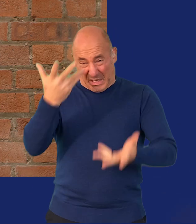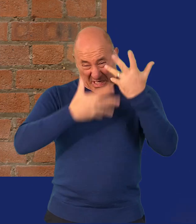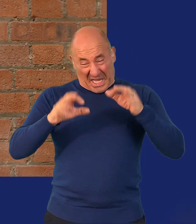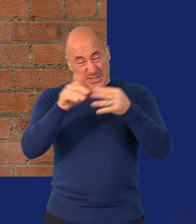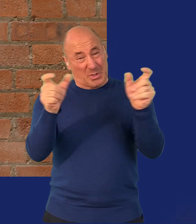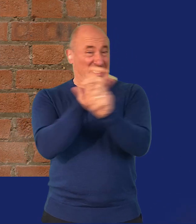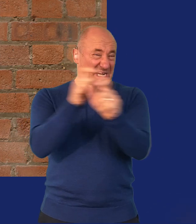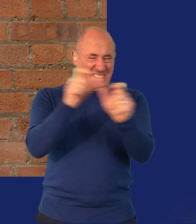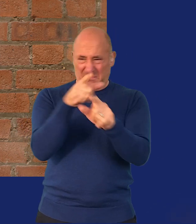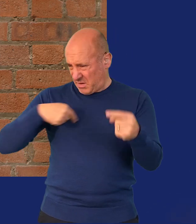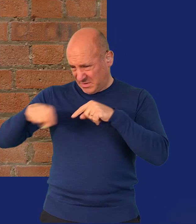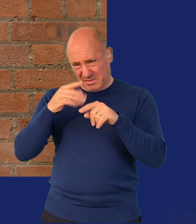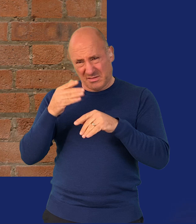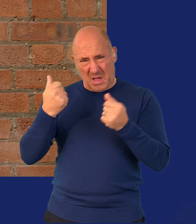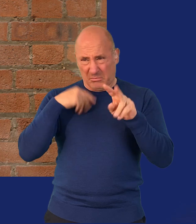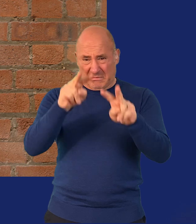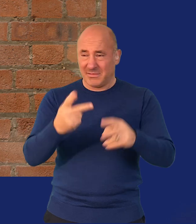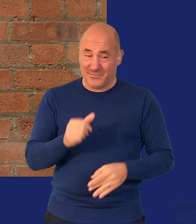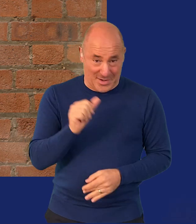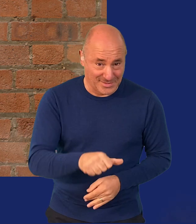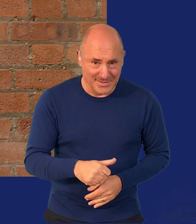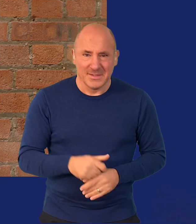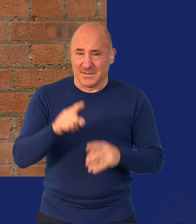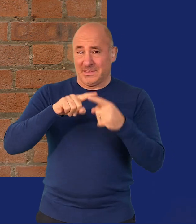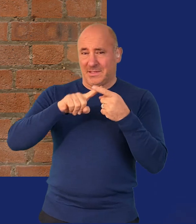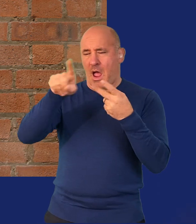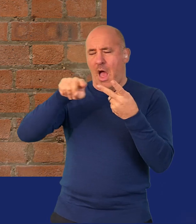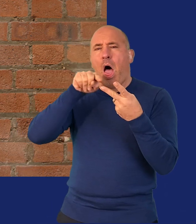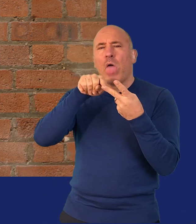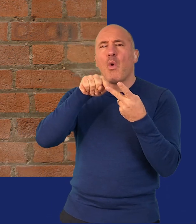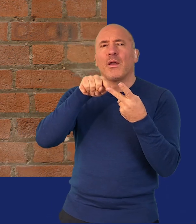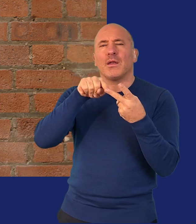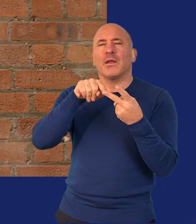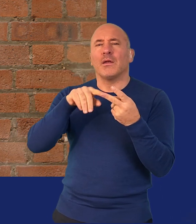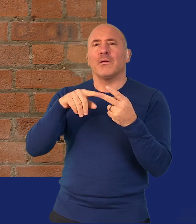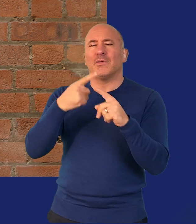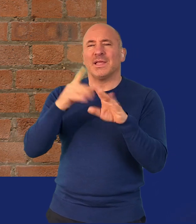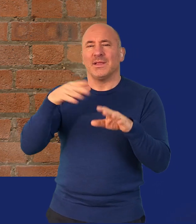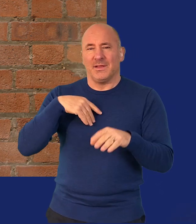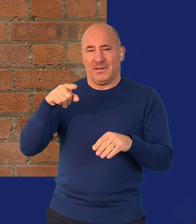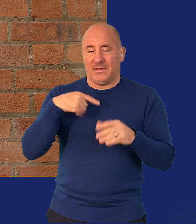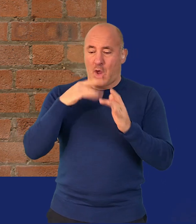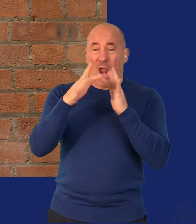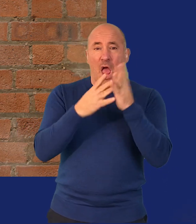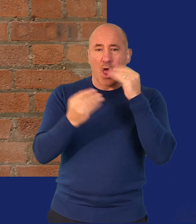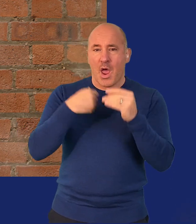Second one really quickly is when I have e- learning, I use a screen reader.